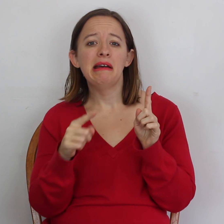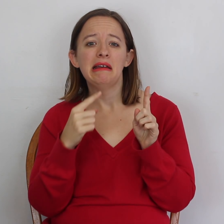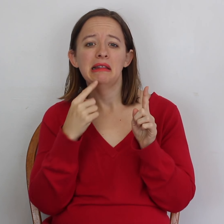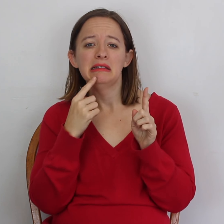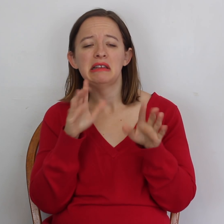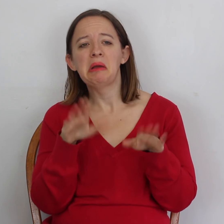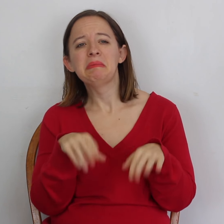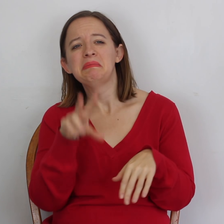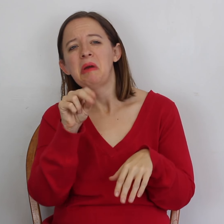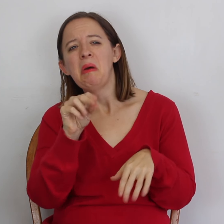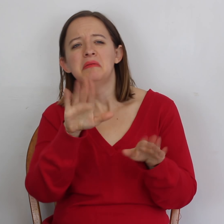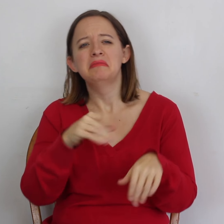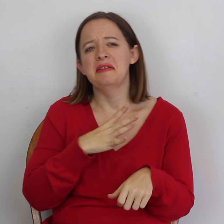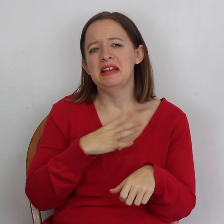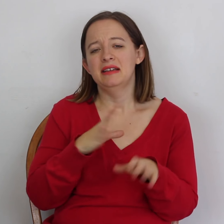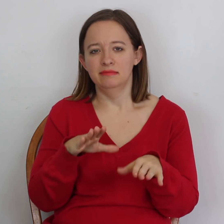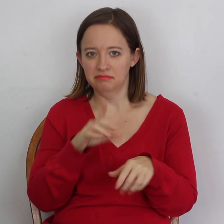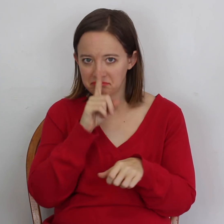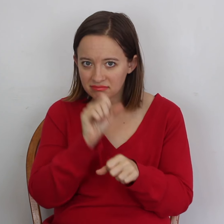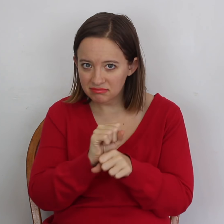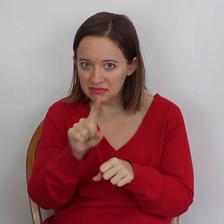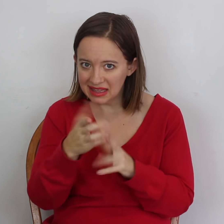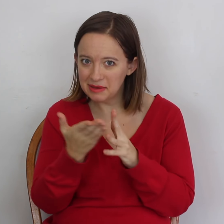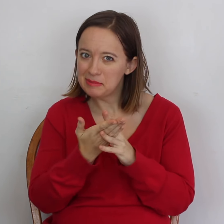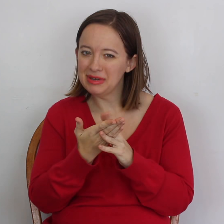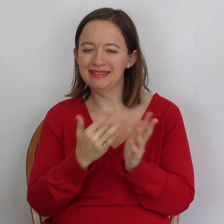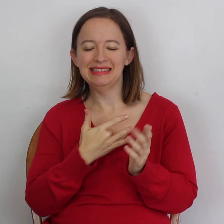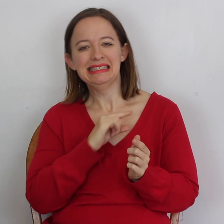Often times interpreters will, let's say, go to an assignment,